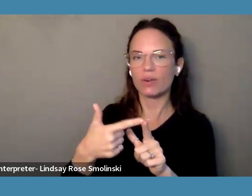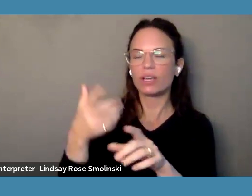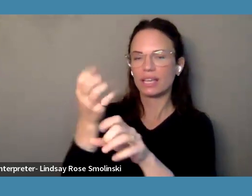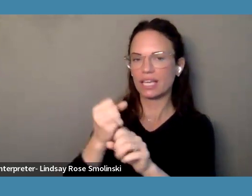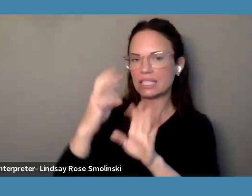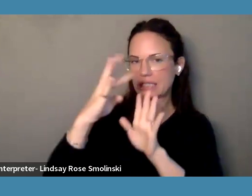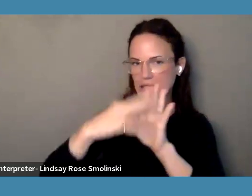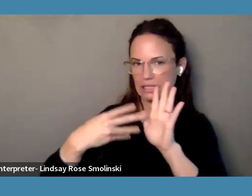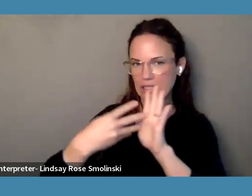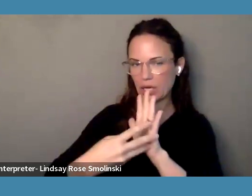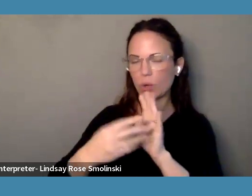with additional instructions.